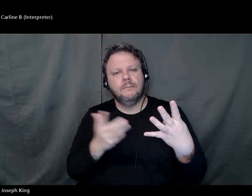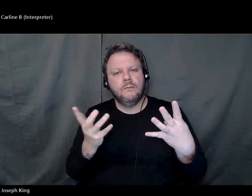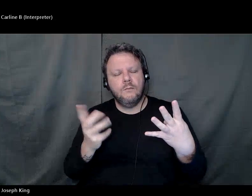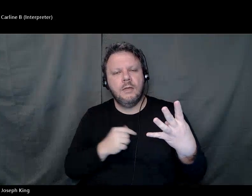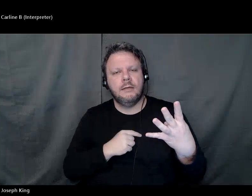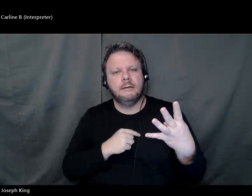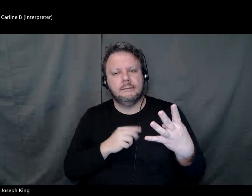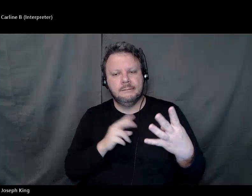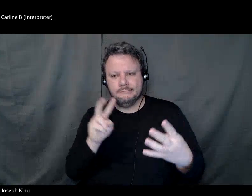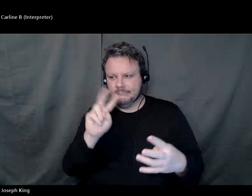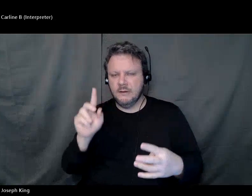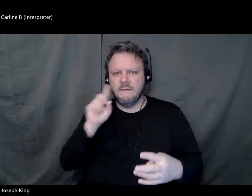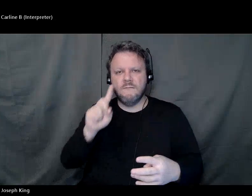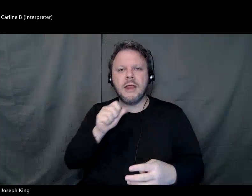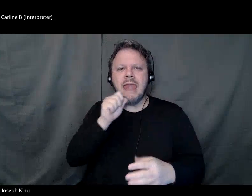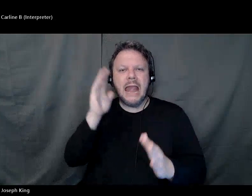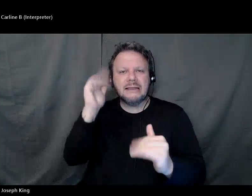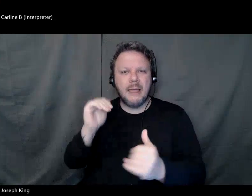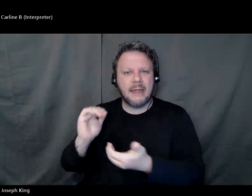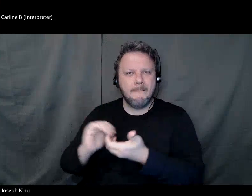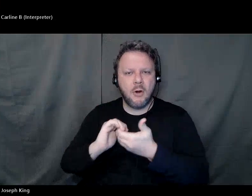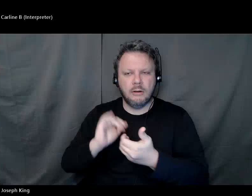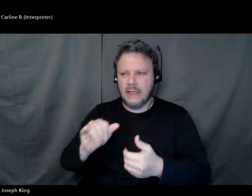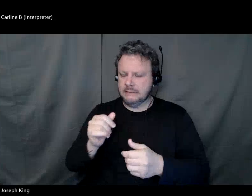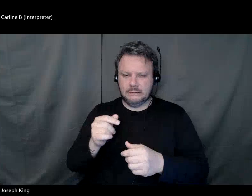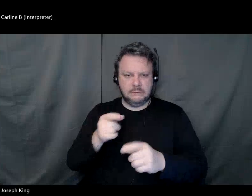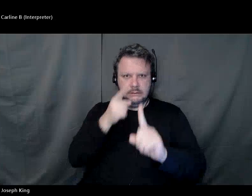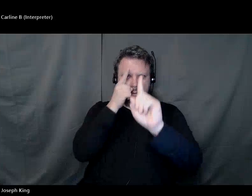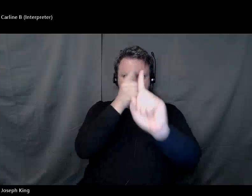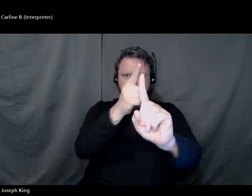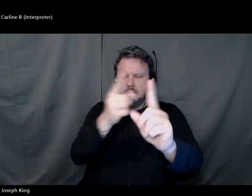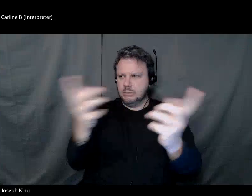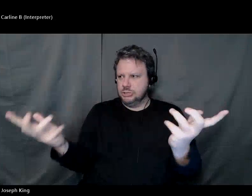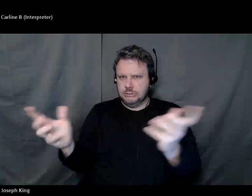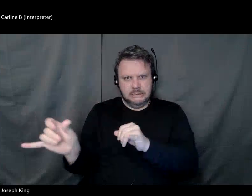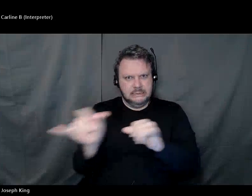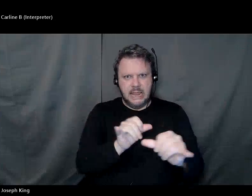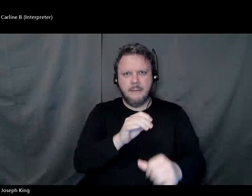Is looking for unexpected partners that are mission aligned and what I call age